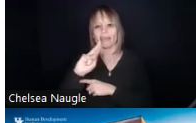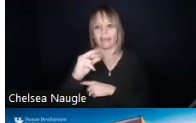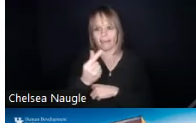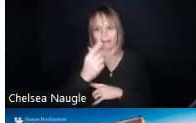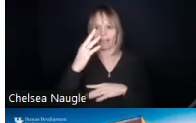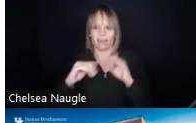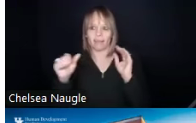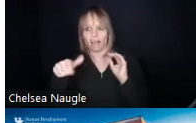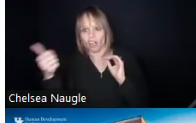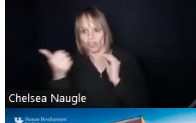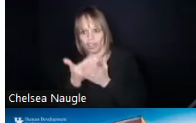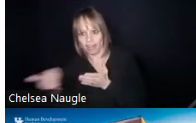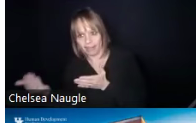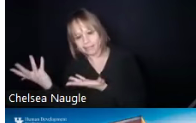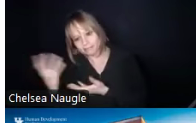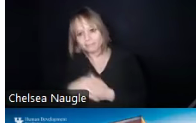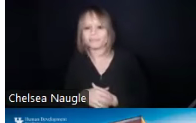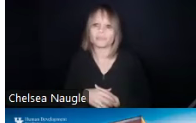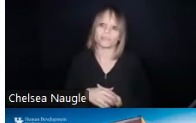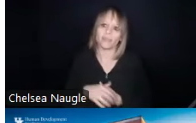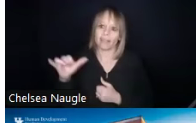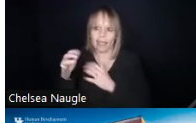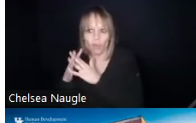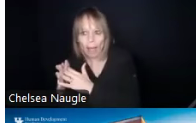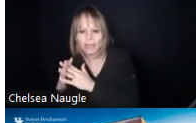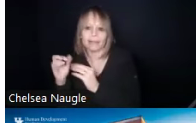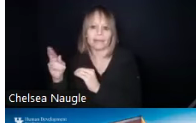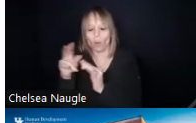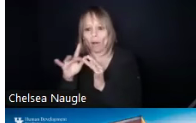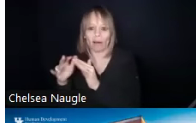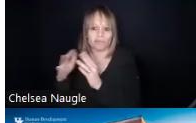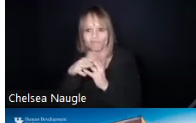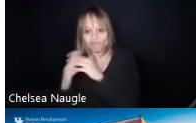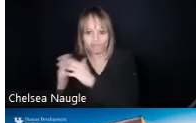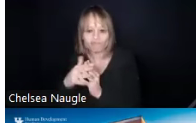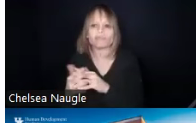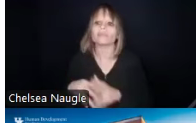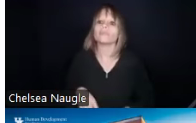Uh psychologically uh for the 11 that I had full data on uh including grade reports from the end of their semester